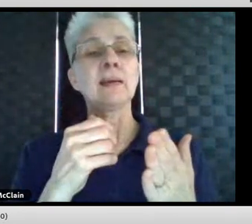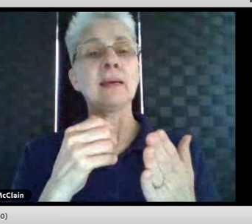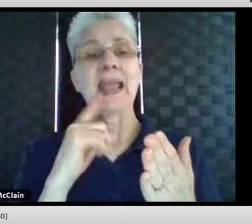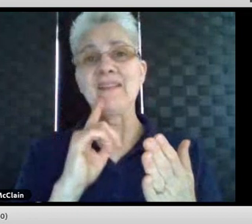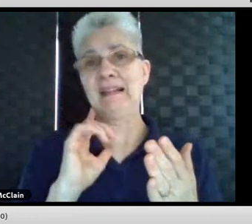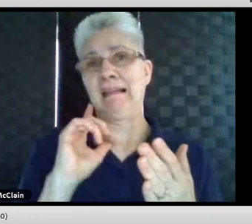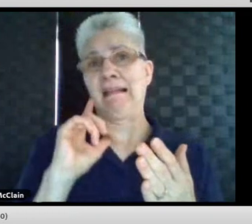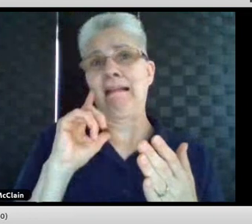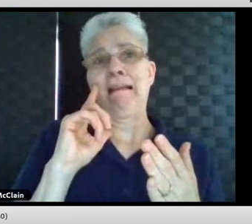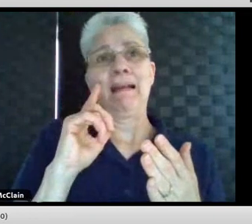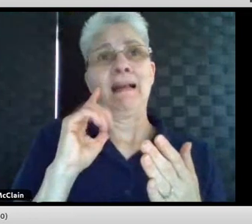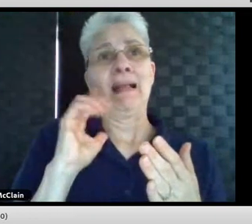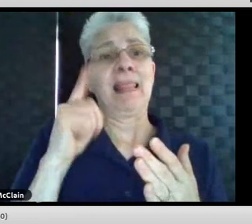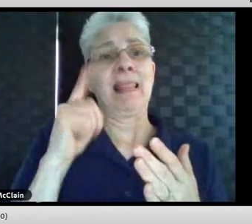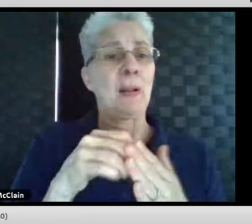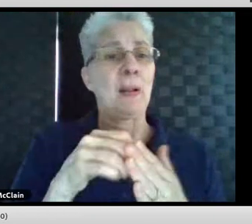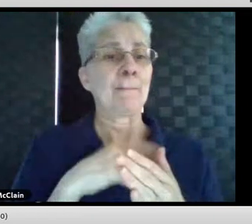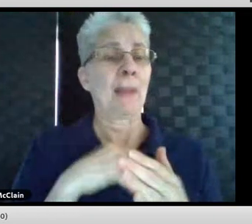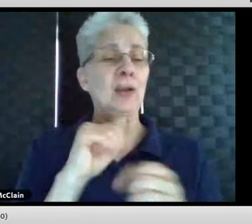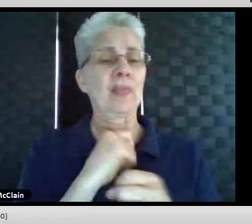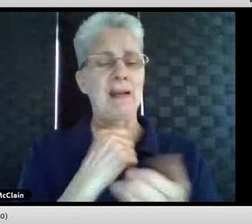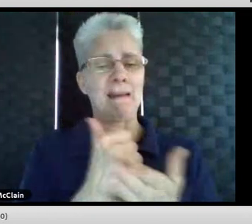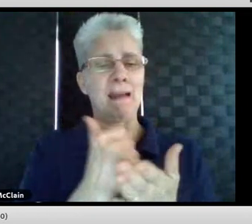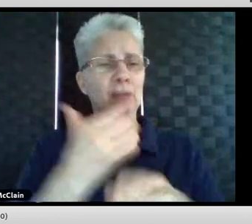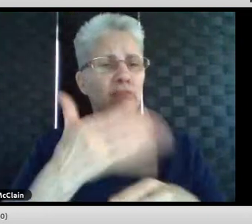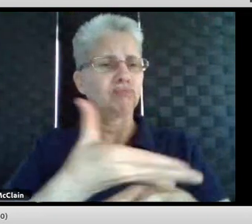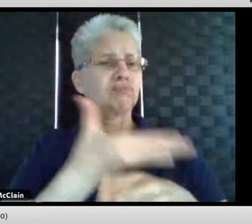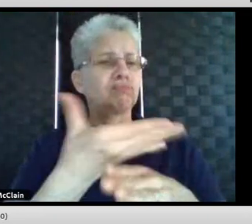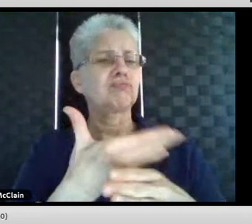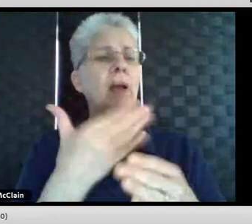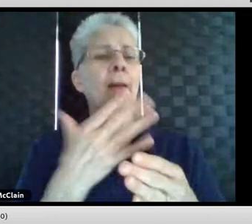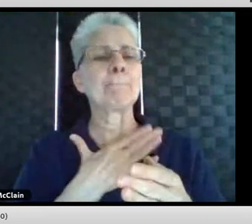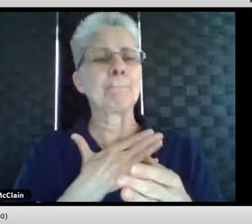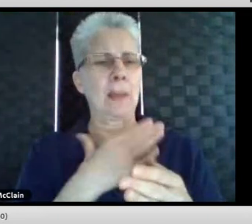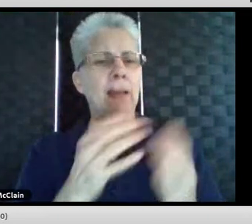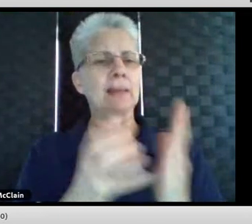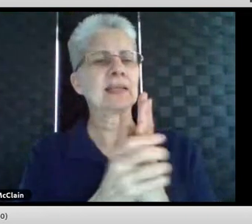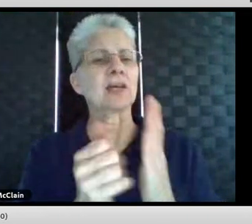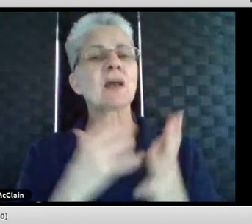that were super helpful to kind of help me refresh my skills. So, of course, we want to be approachable and welcome.